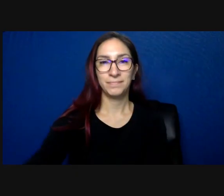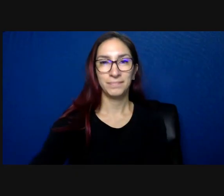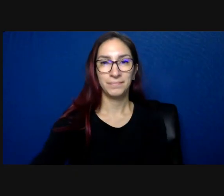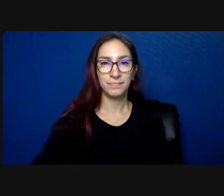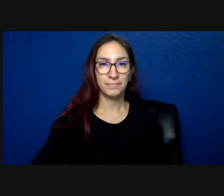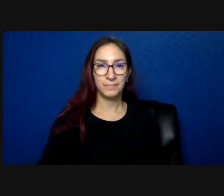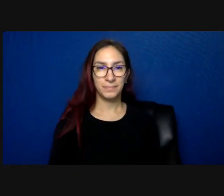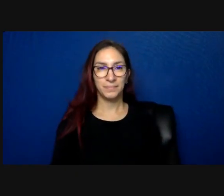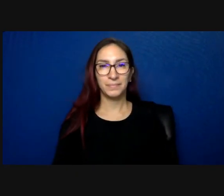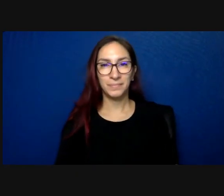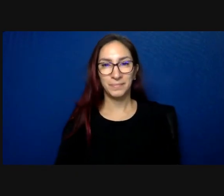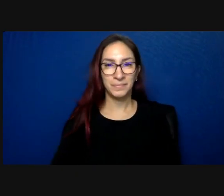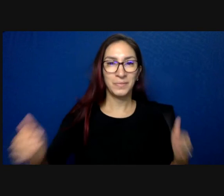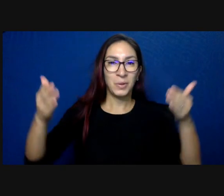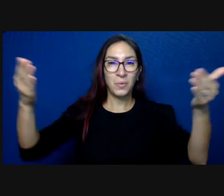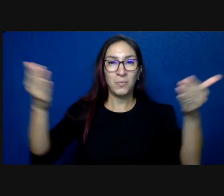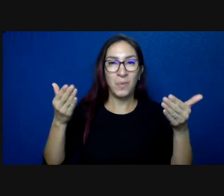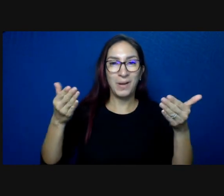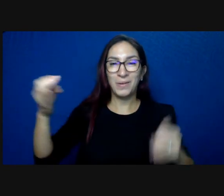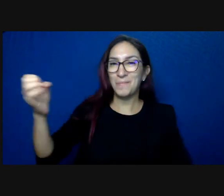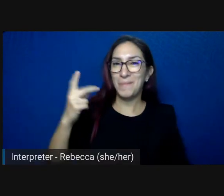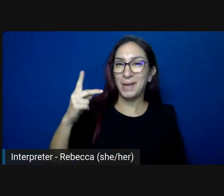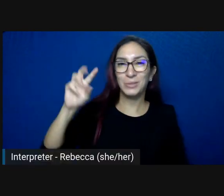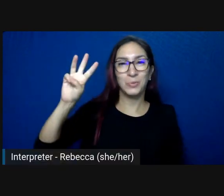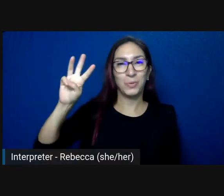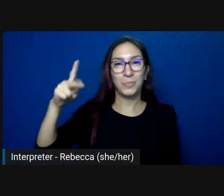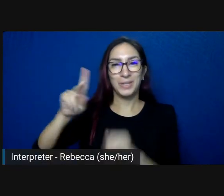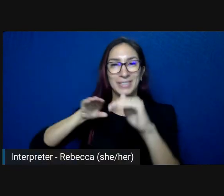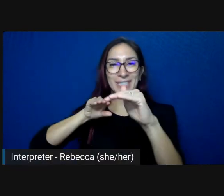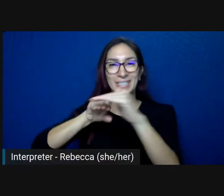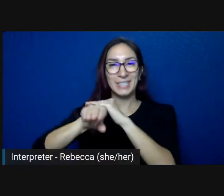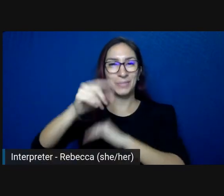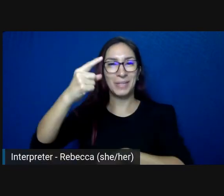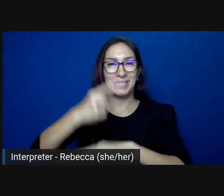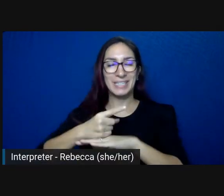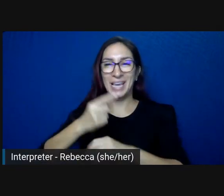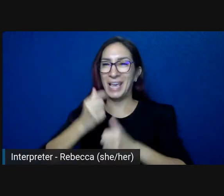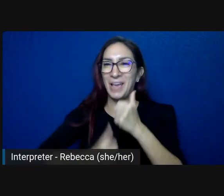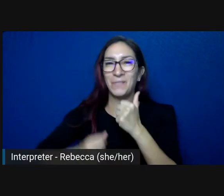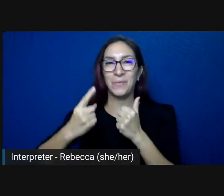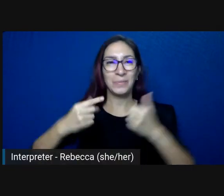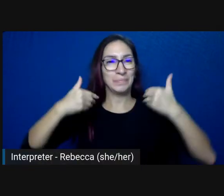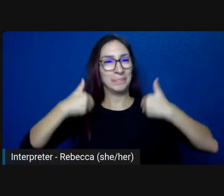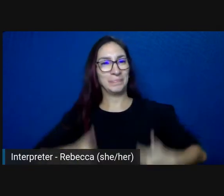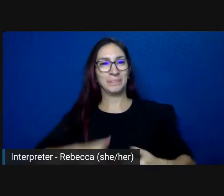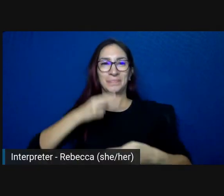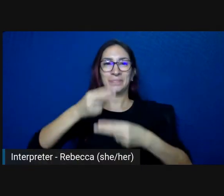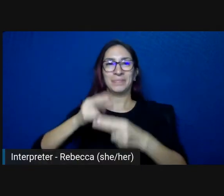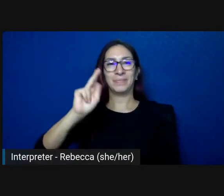Welcome back to WordPress Accessibility Day, everyone. I'm Kim Coleman, and I'm excited to announce our next session,